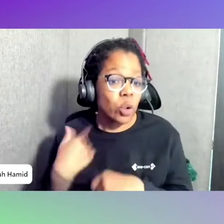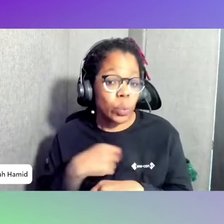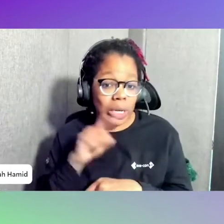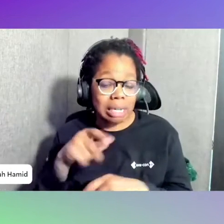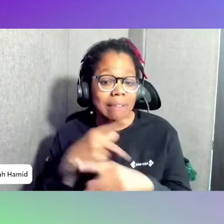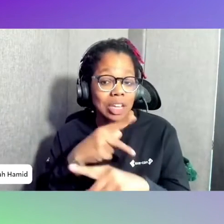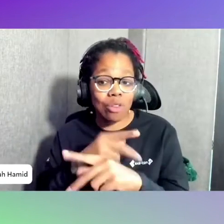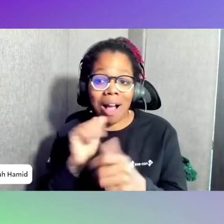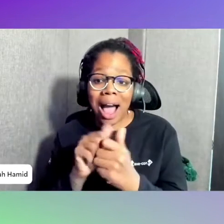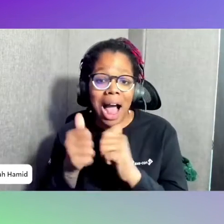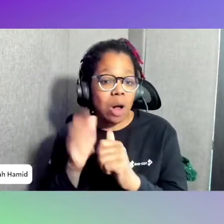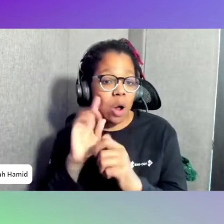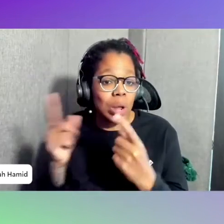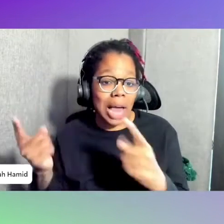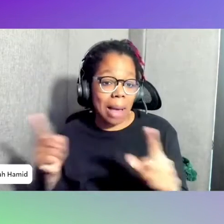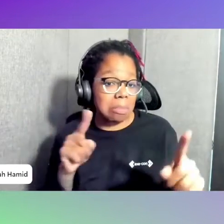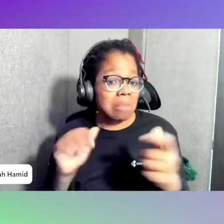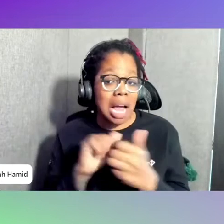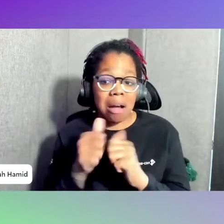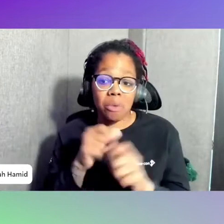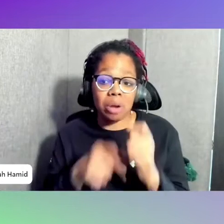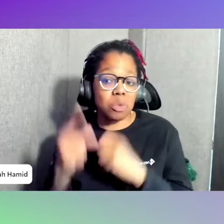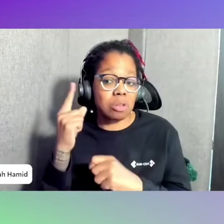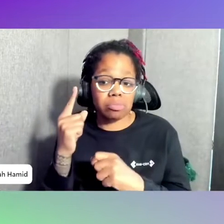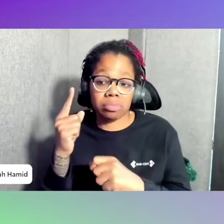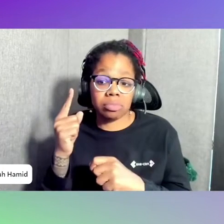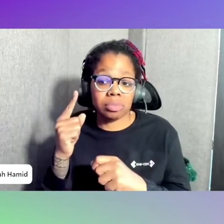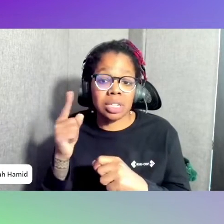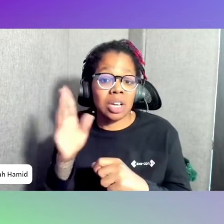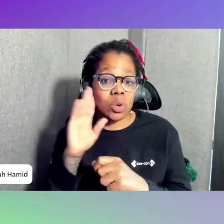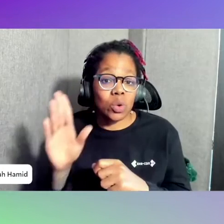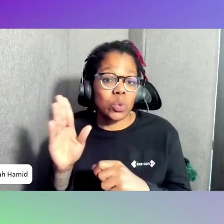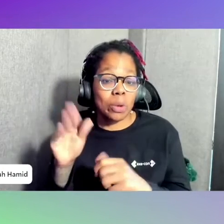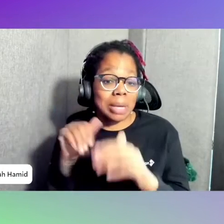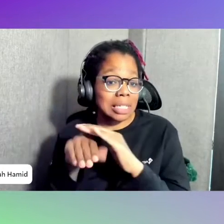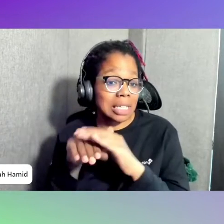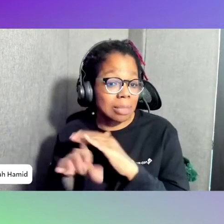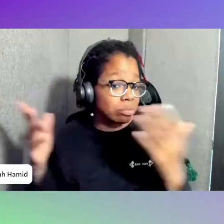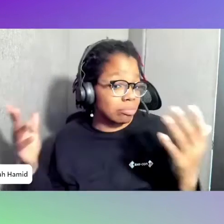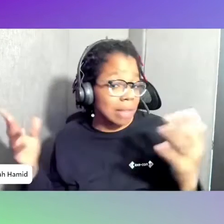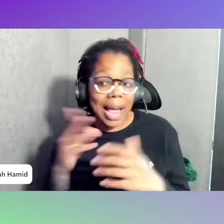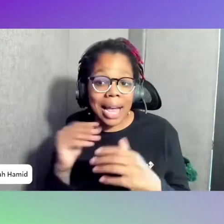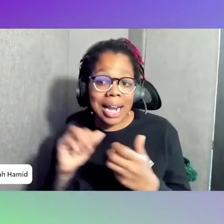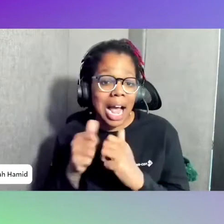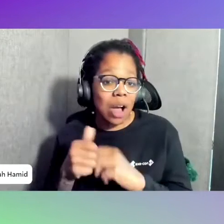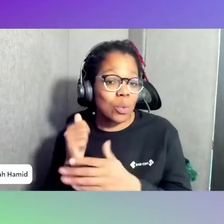but leaders in the space industry period so this stuff is going to happen, need to and we figure out how it's